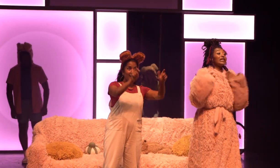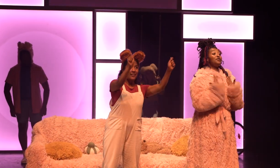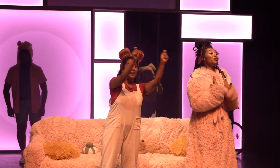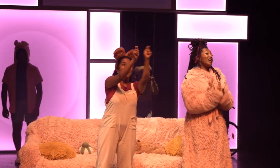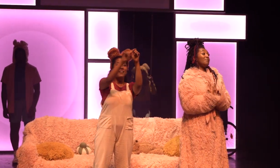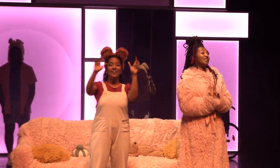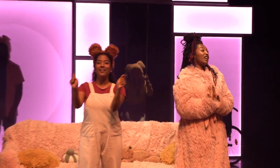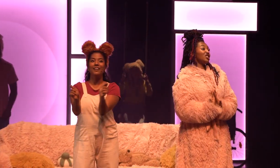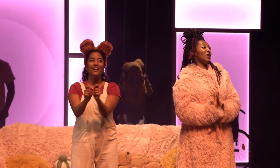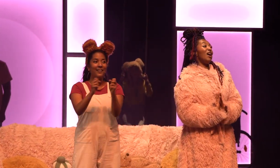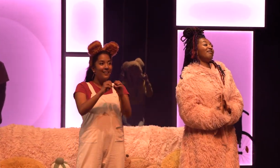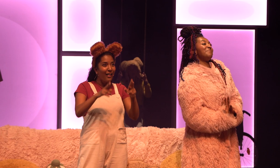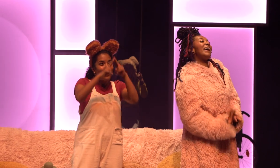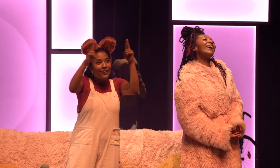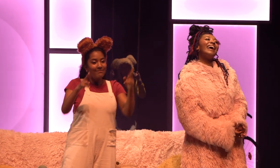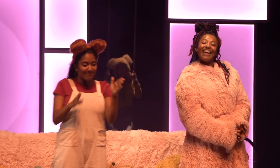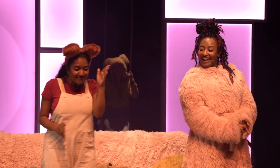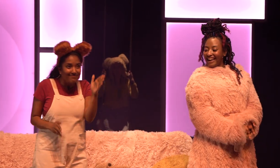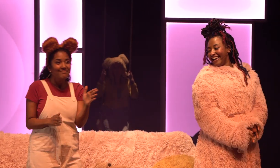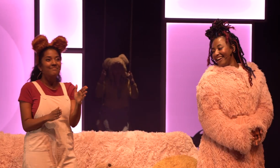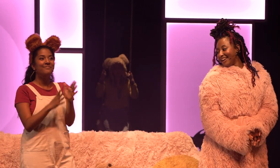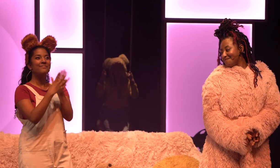I actually thought they named the sashido after me.